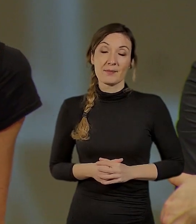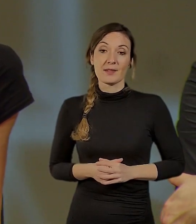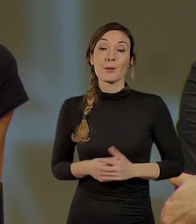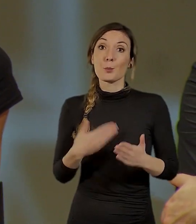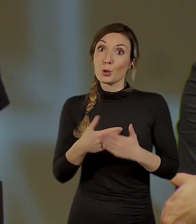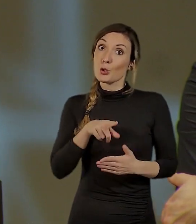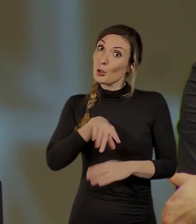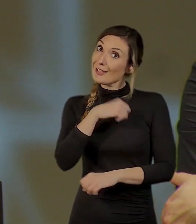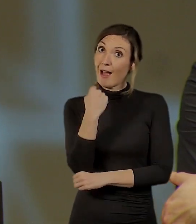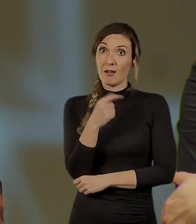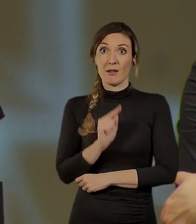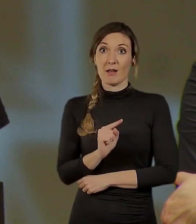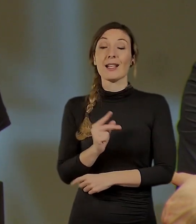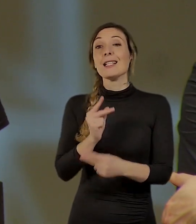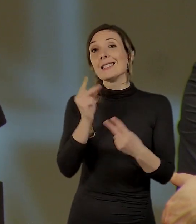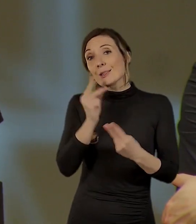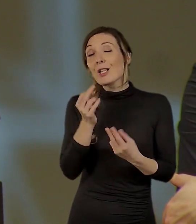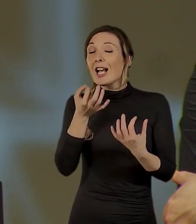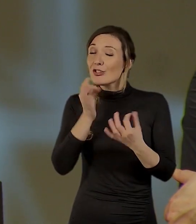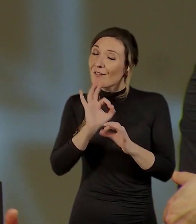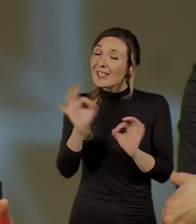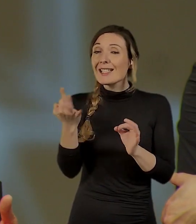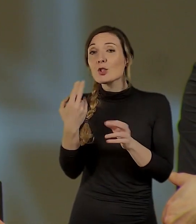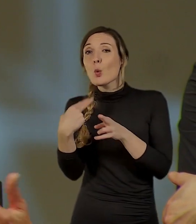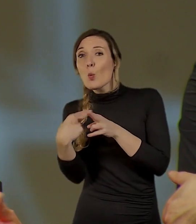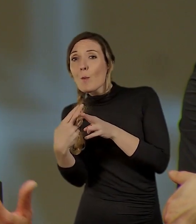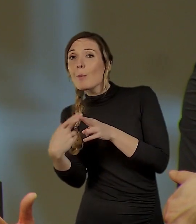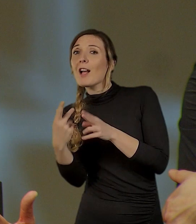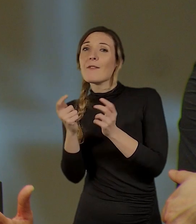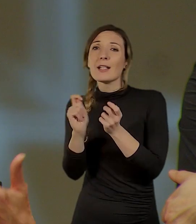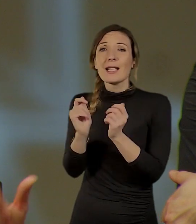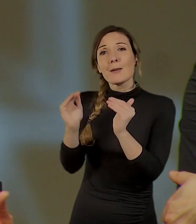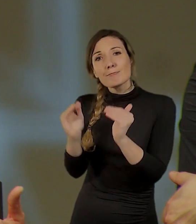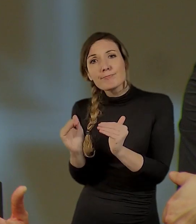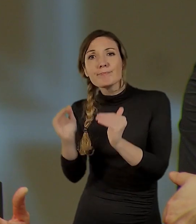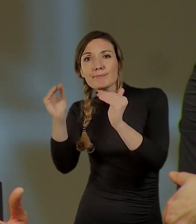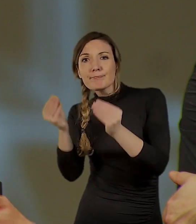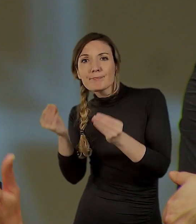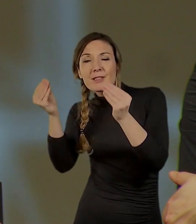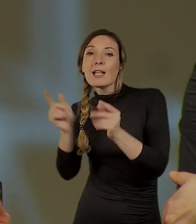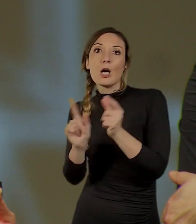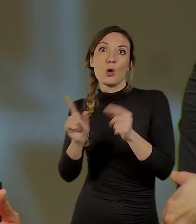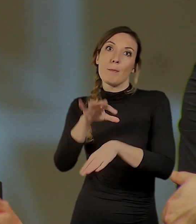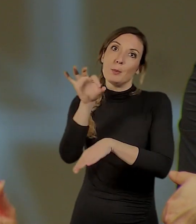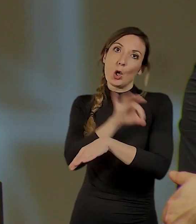So these conditions are set in some way, but they can still be regulated a little.